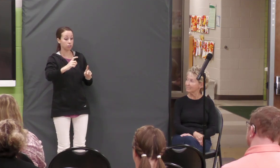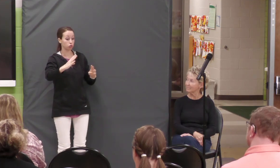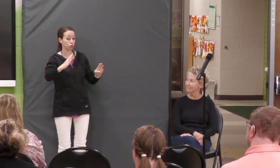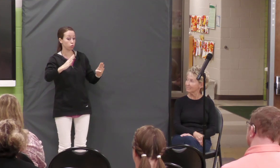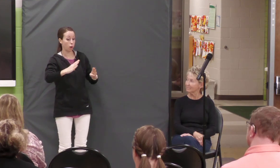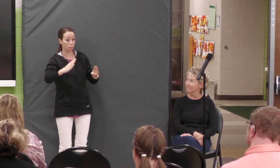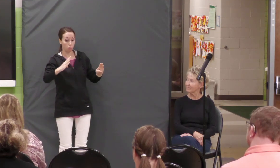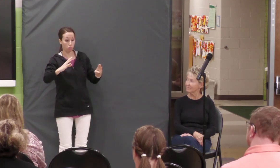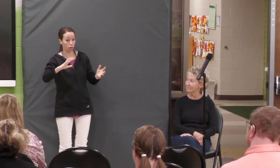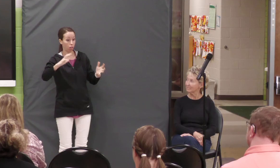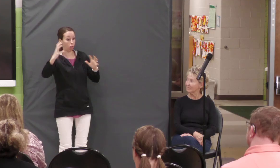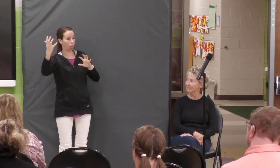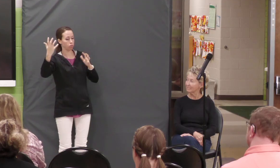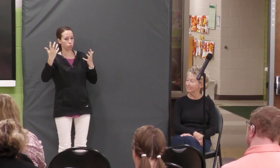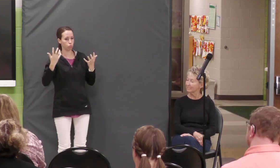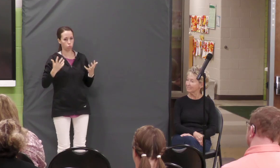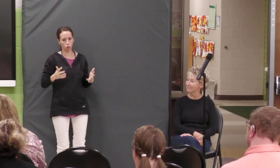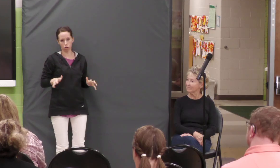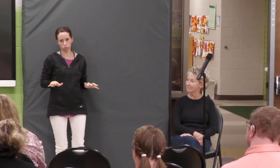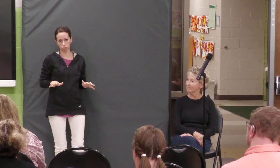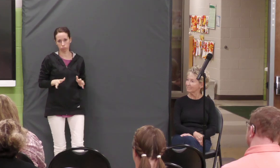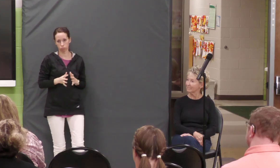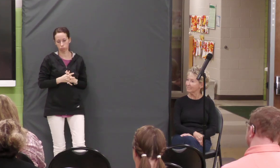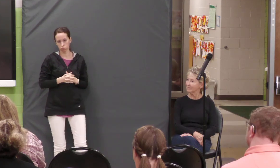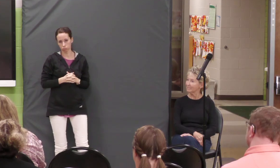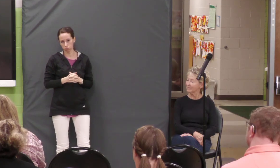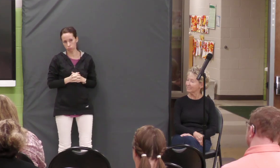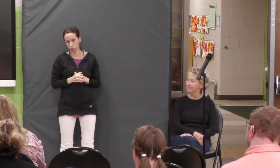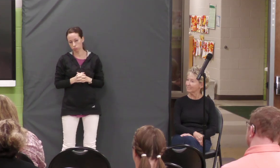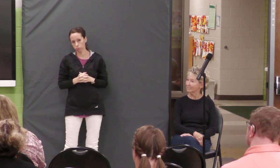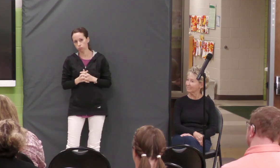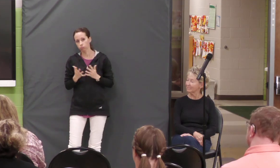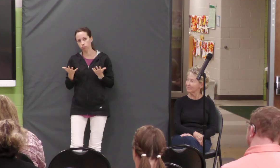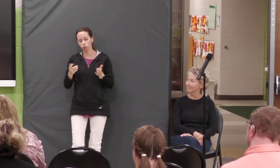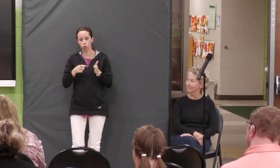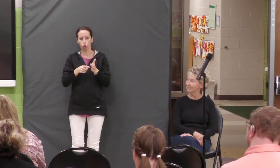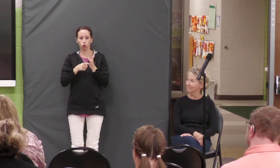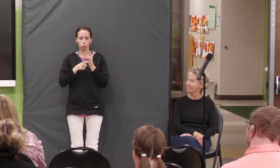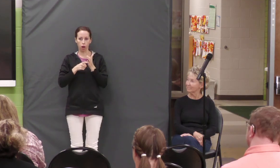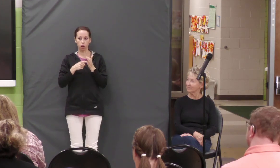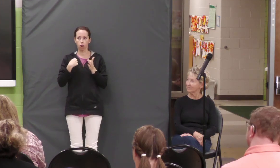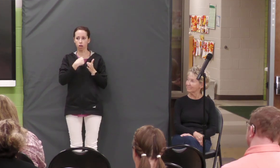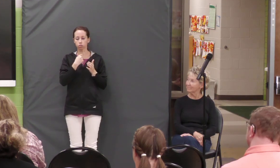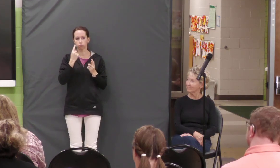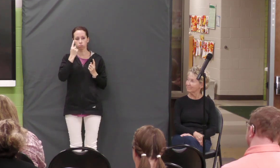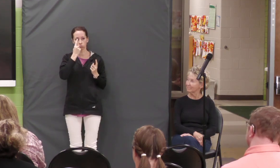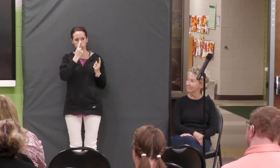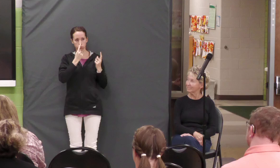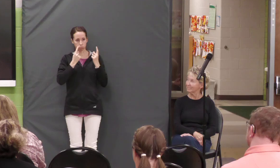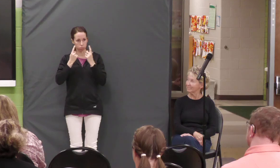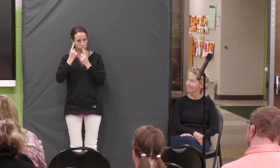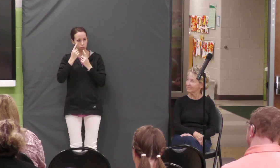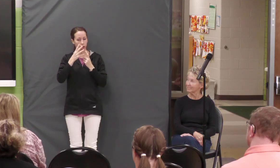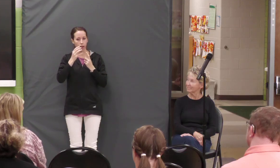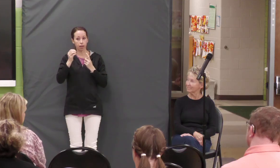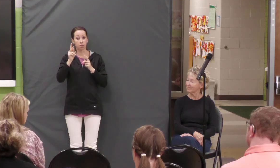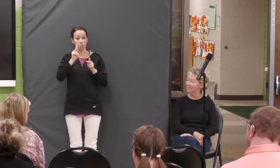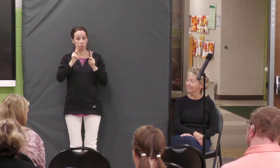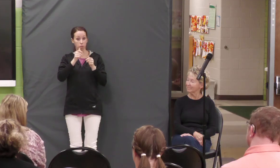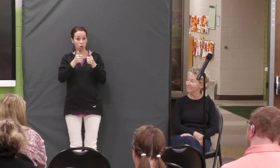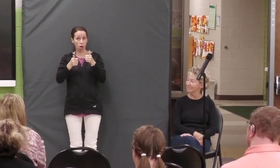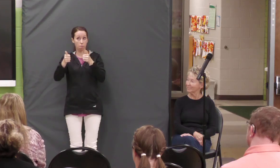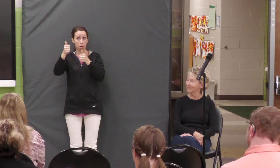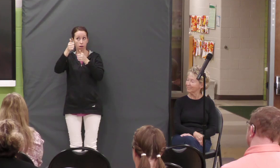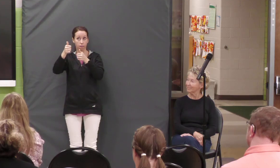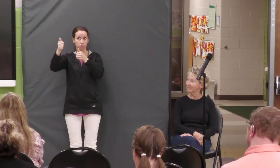um um it requires some consideration of people above me you know so we're